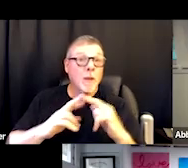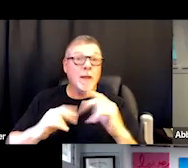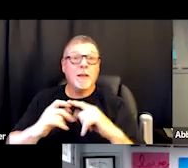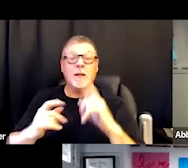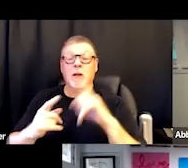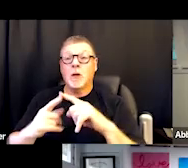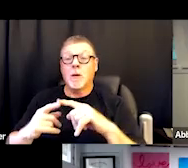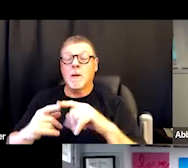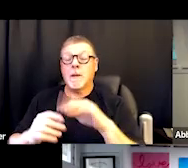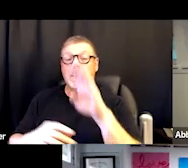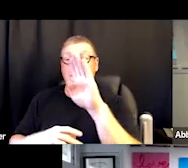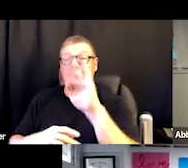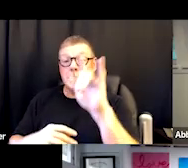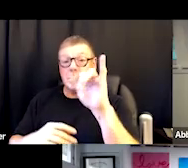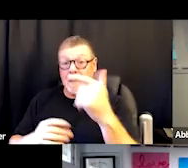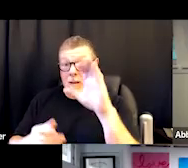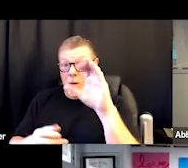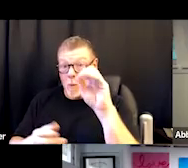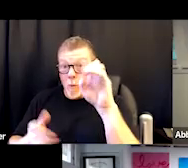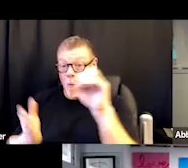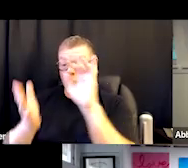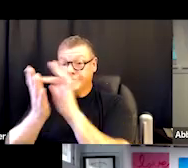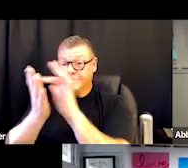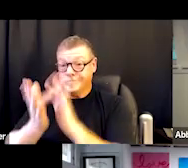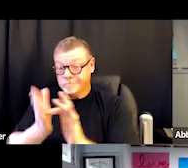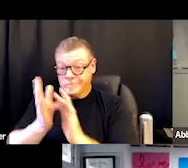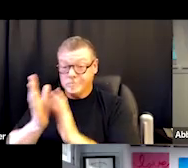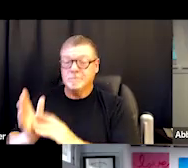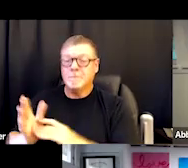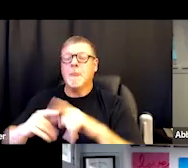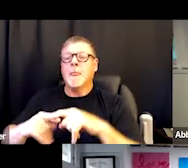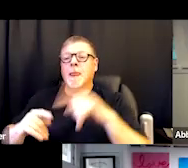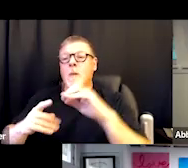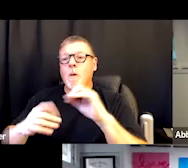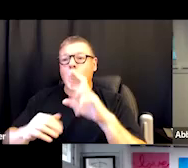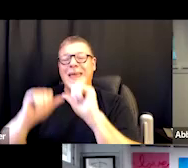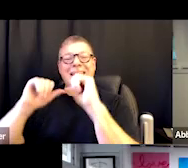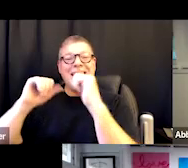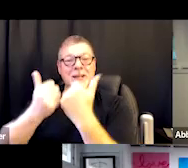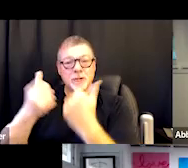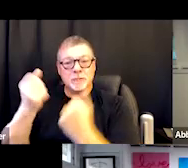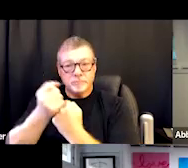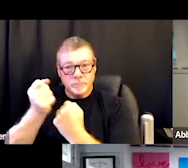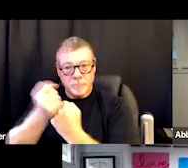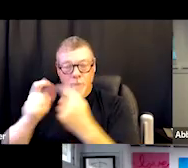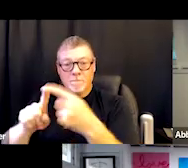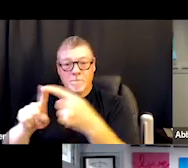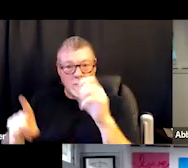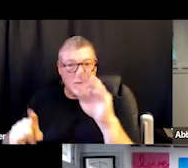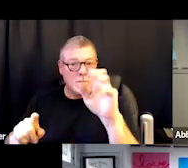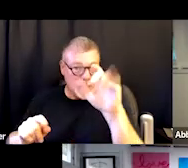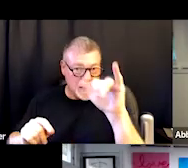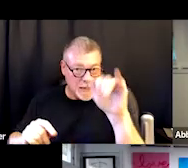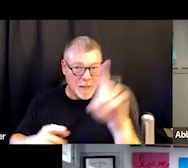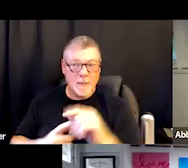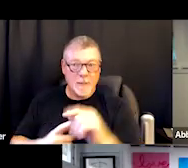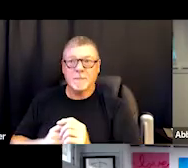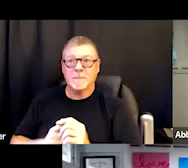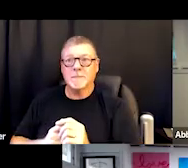for Medicaid funded agencies or through Medicaid administrative claiming,